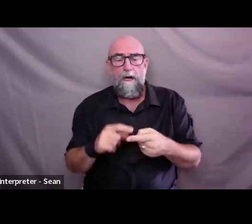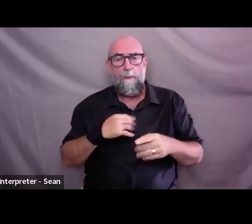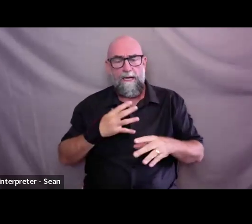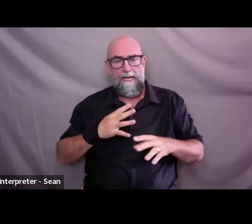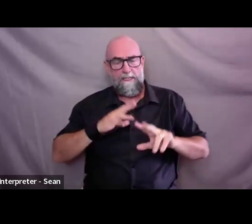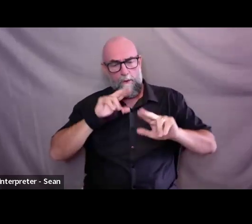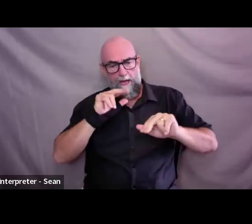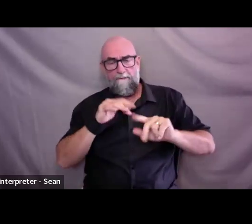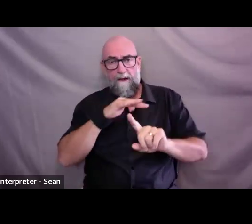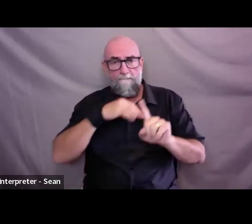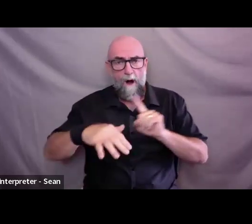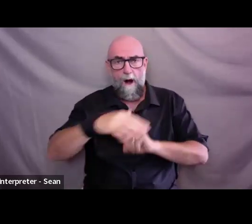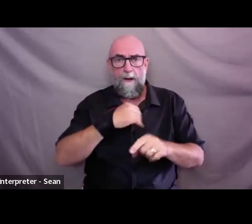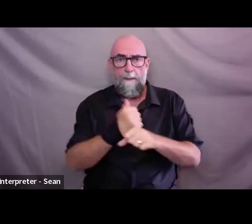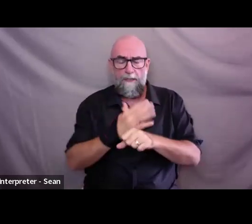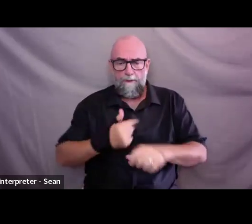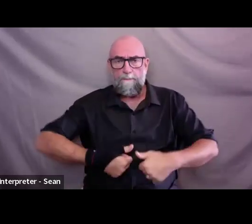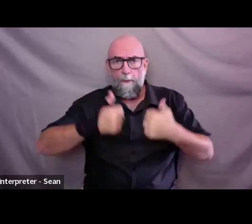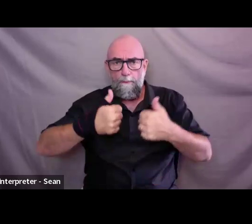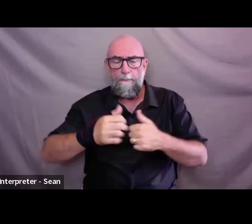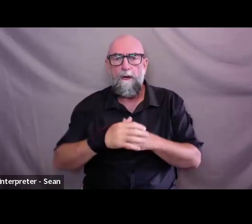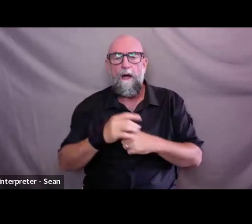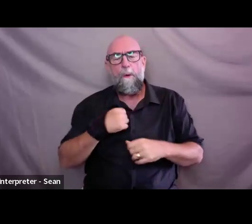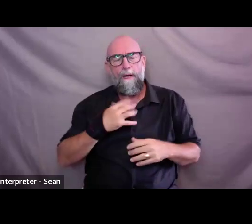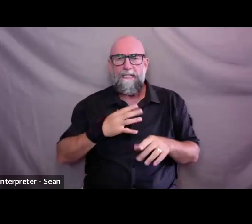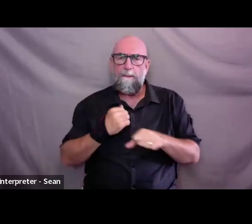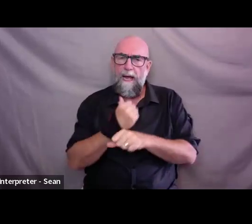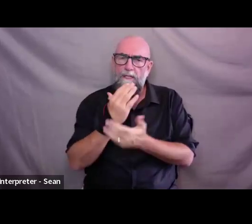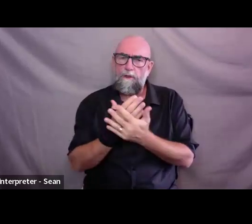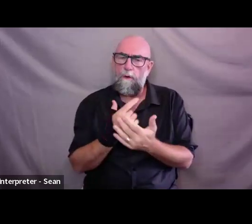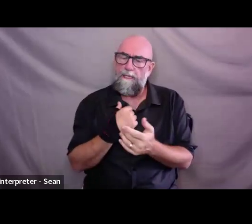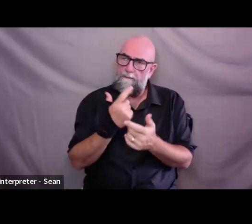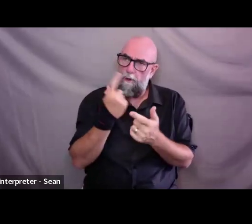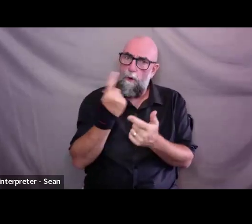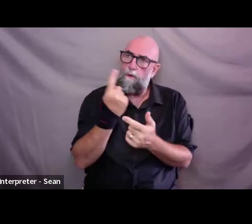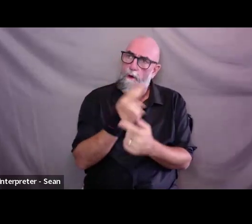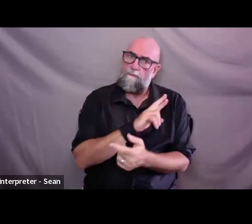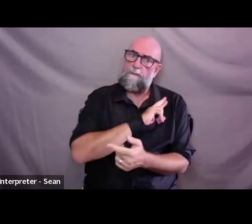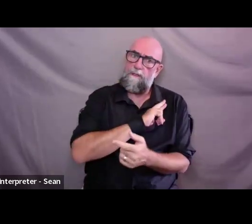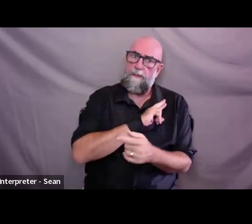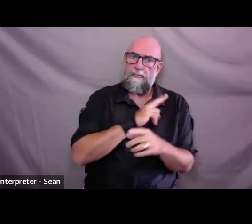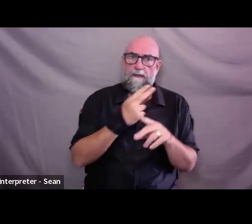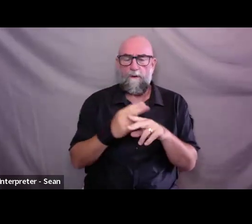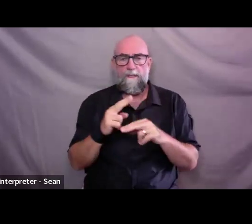them? I would now like to introduce the first of